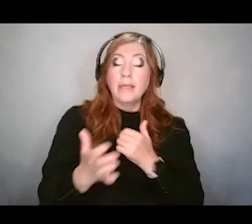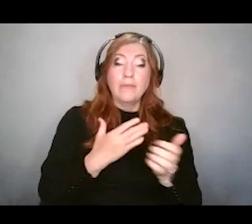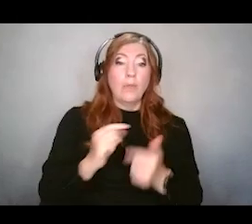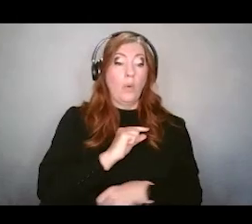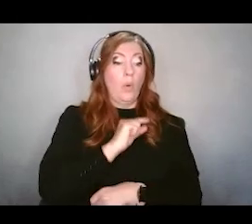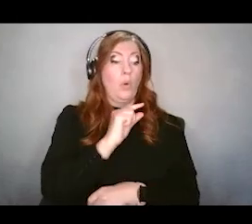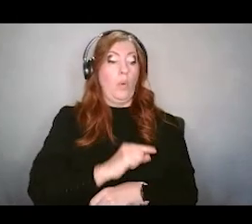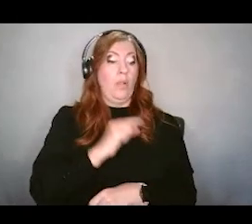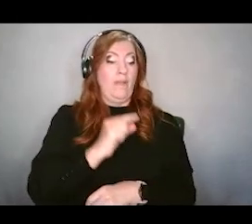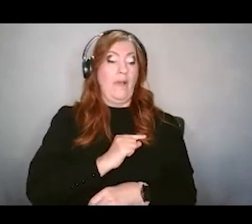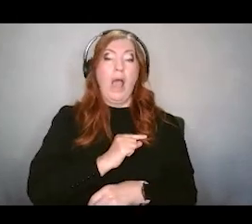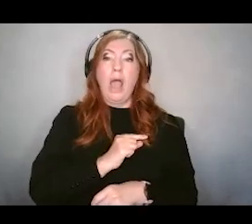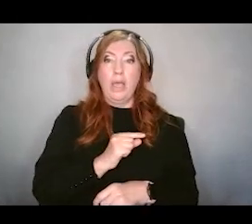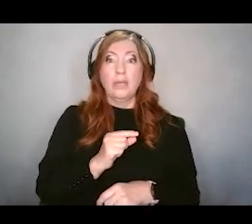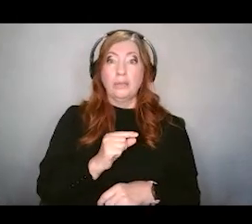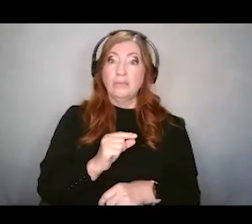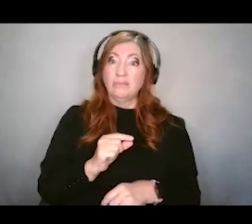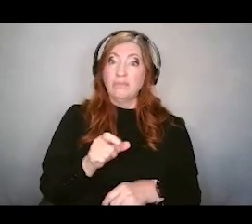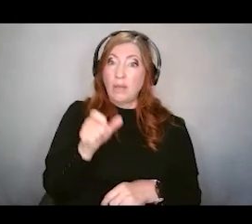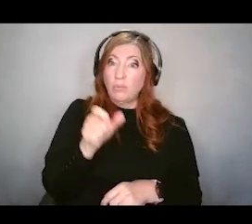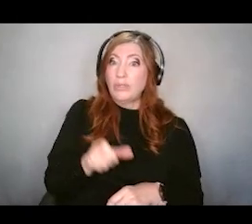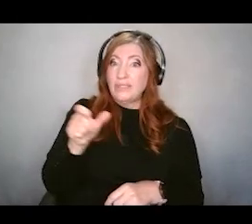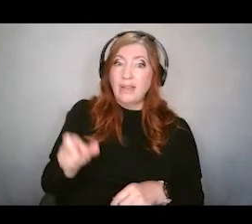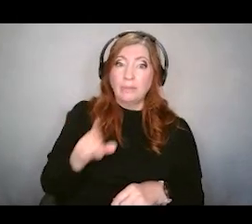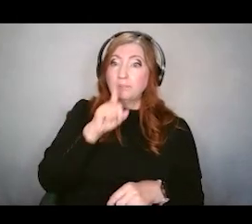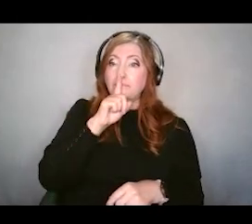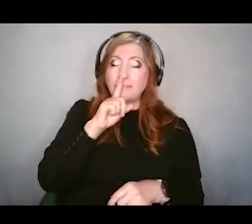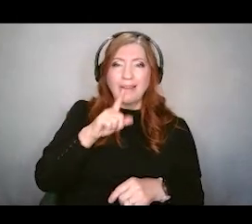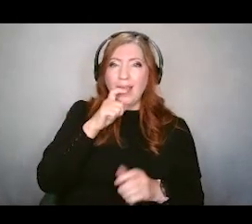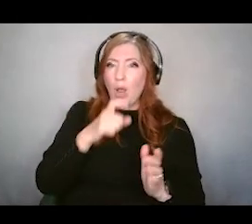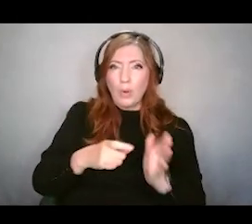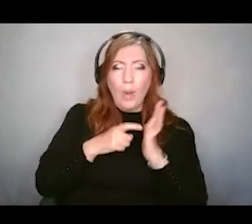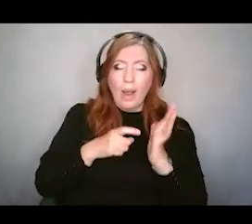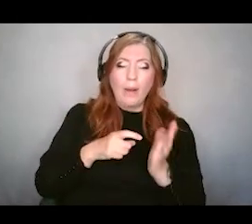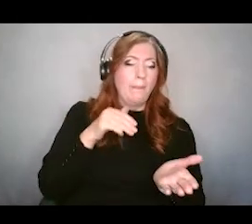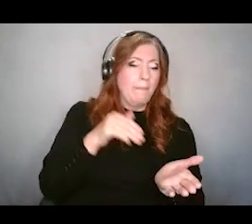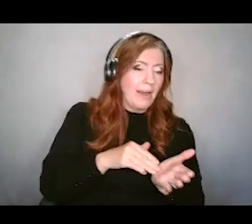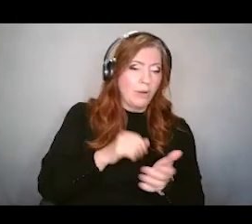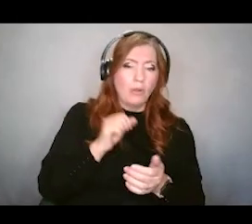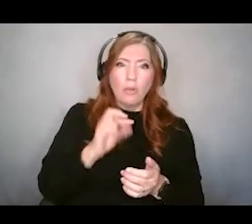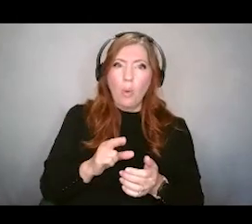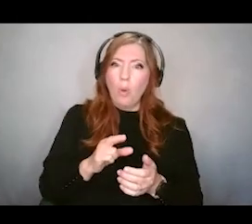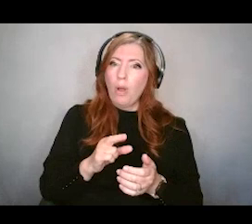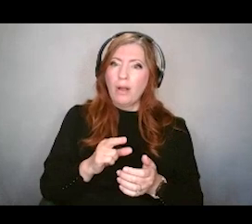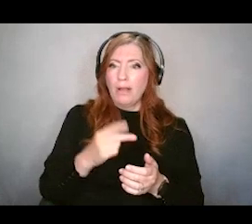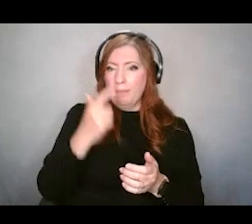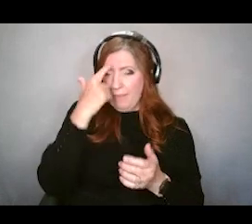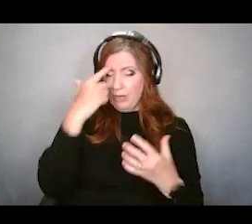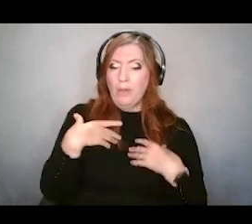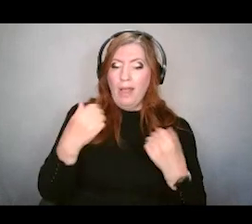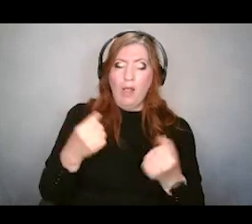Although “qualified personnel” need not be medical or mental health professionals in all instances,